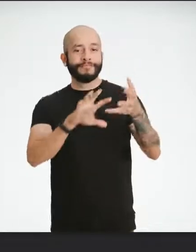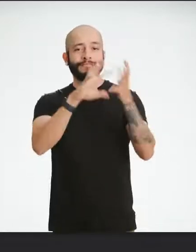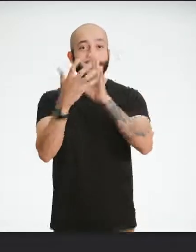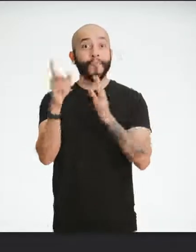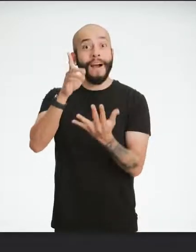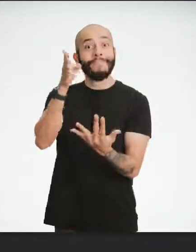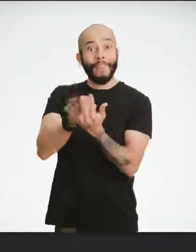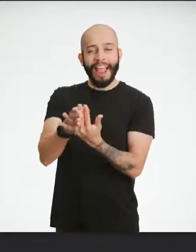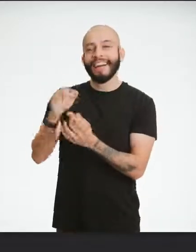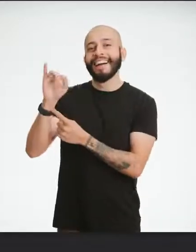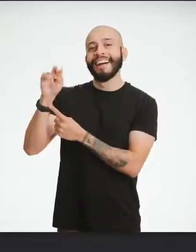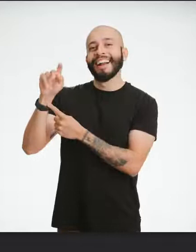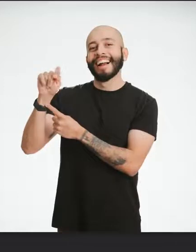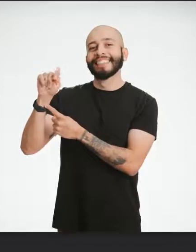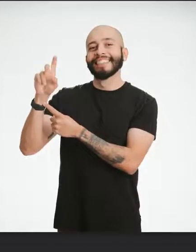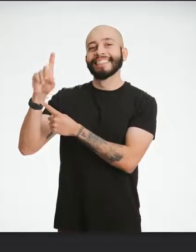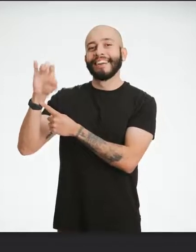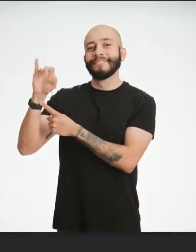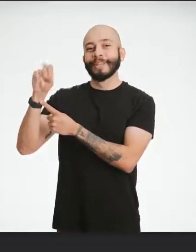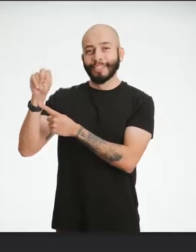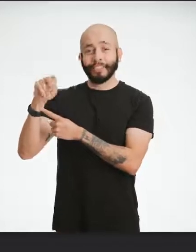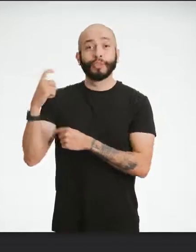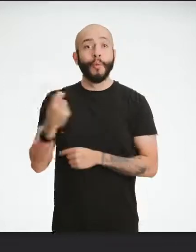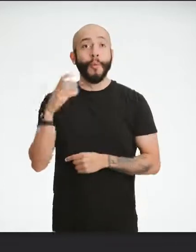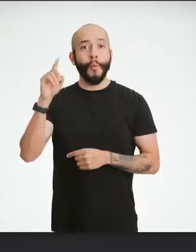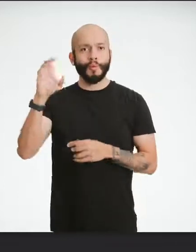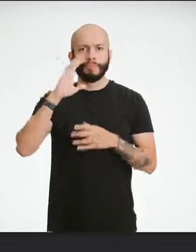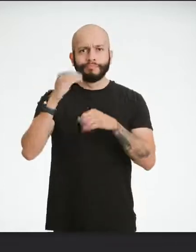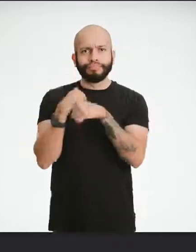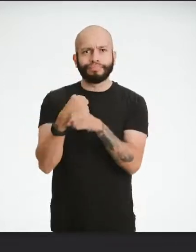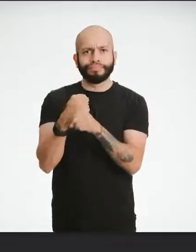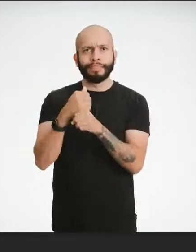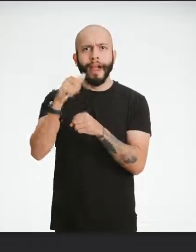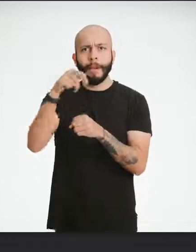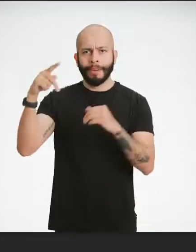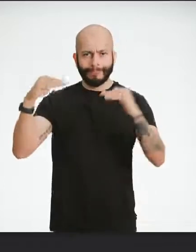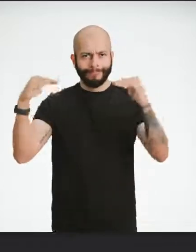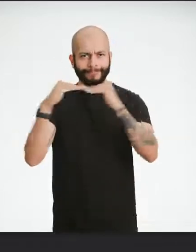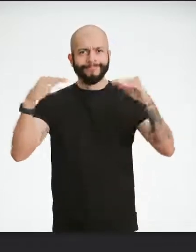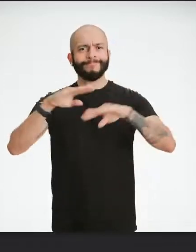Xcode will generate the equivalent App Intents source code, and then you fill in the blanks with your intent handling code.